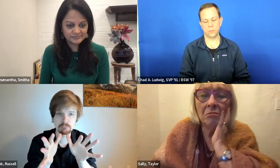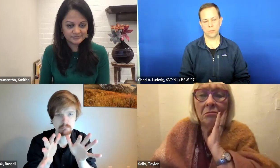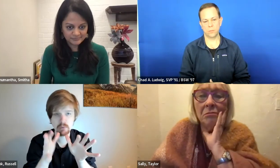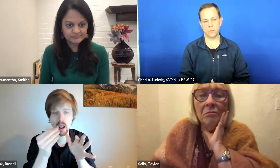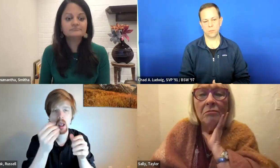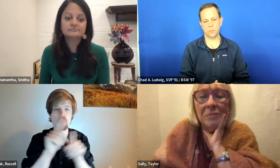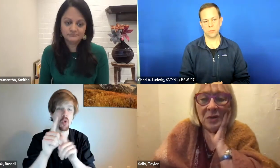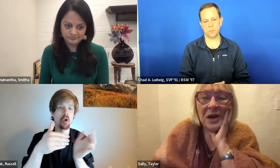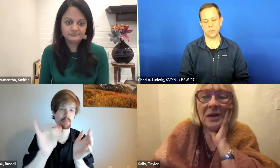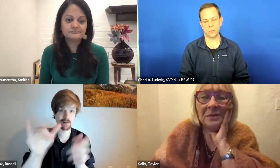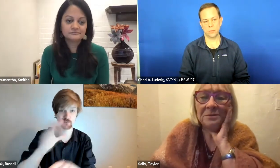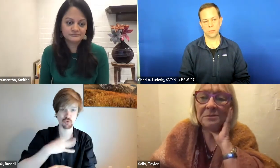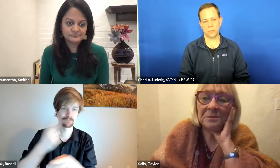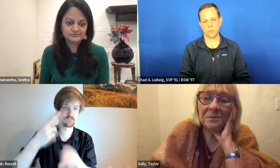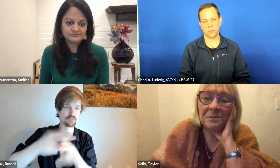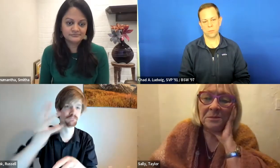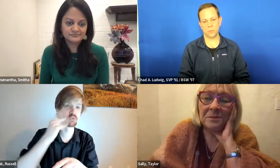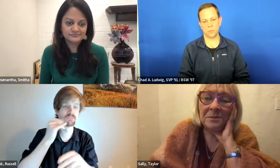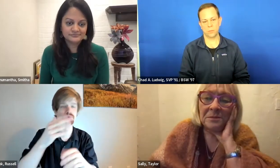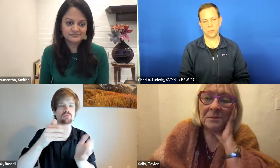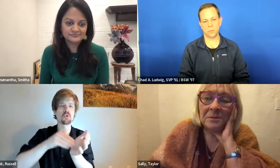to notify them and inform them of the ADA.